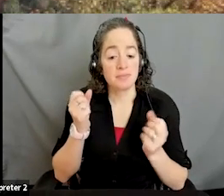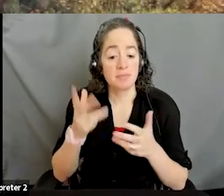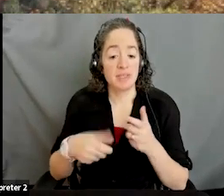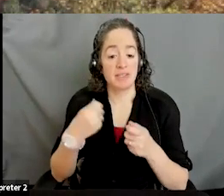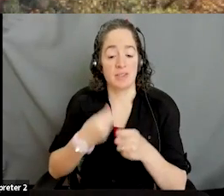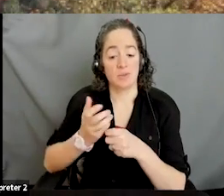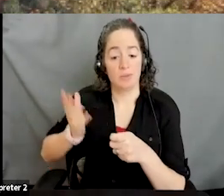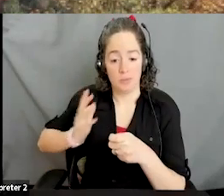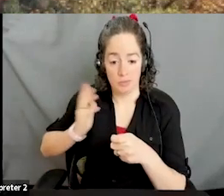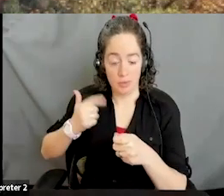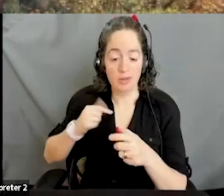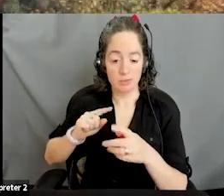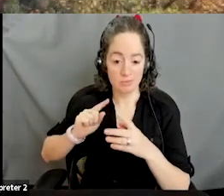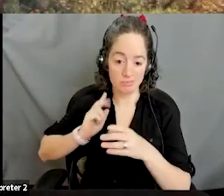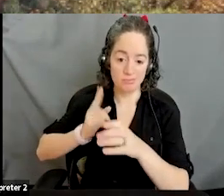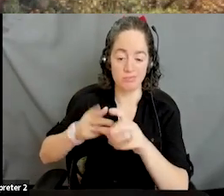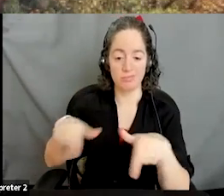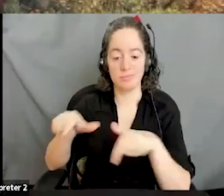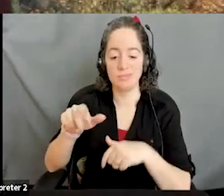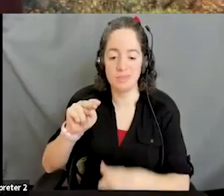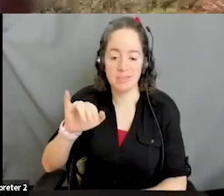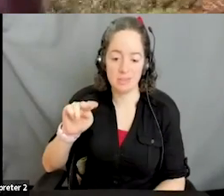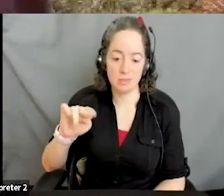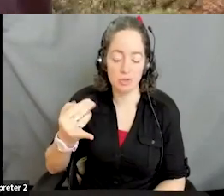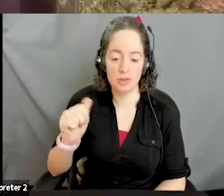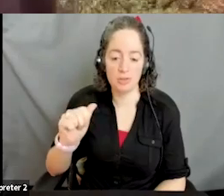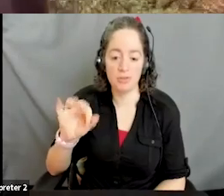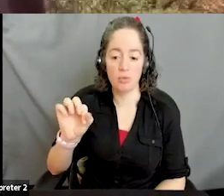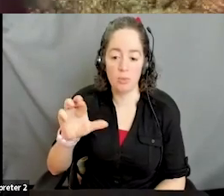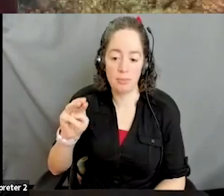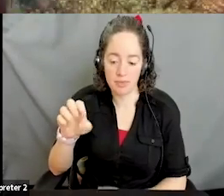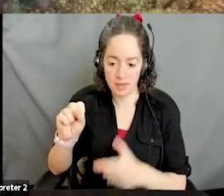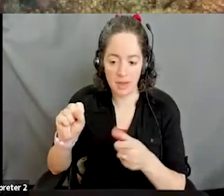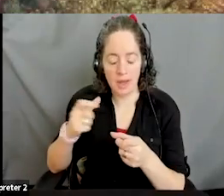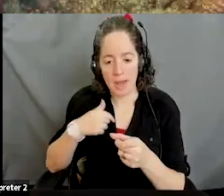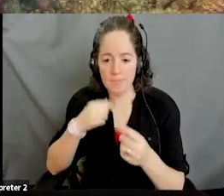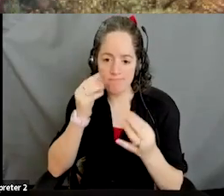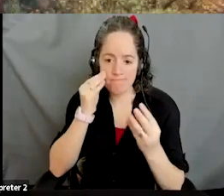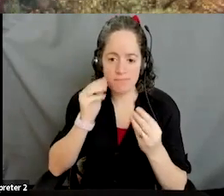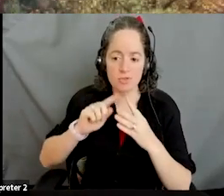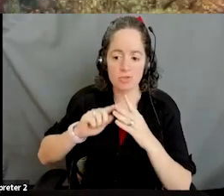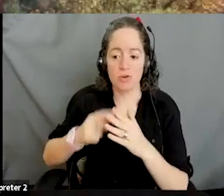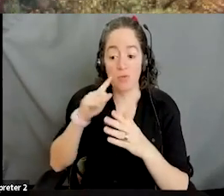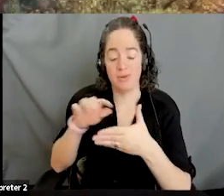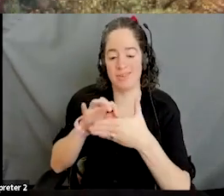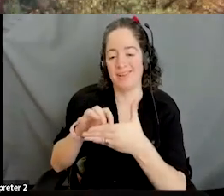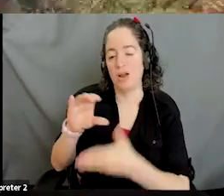and support. Spent a lot of time reading comments on blog articles that our readers would leave,